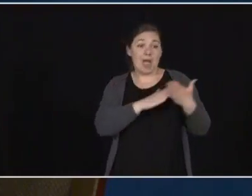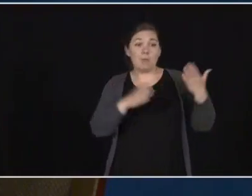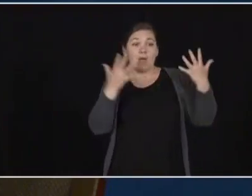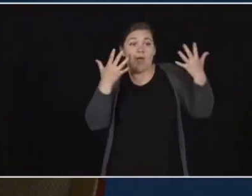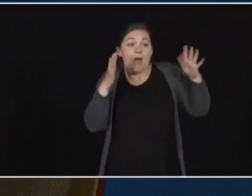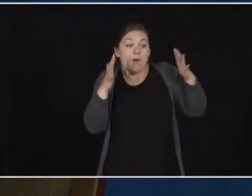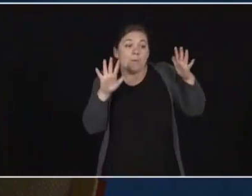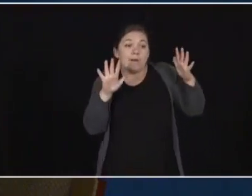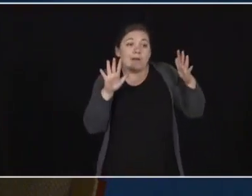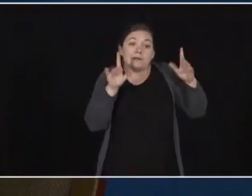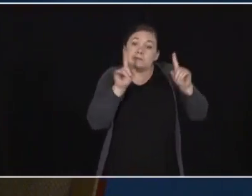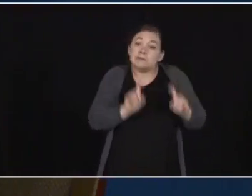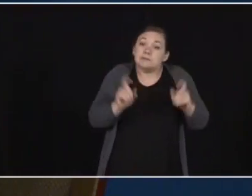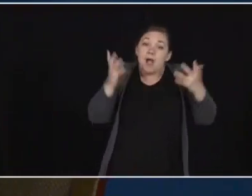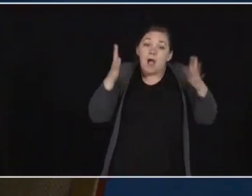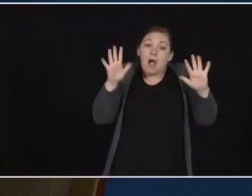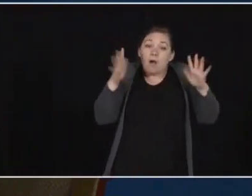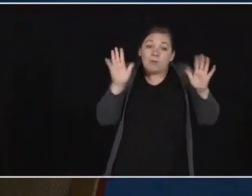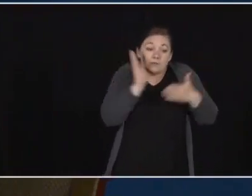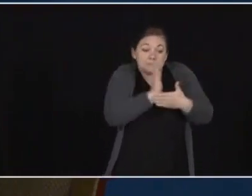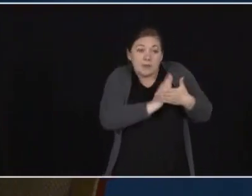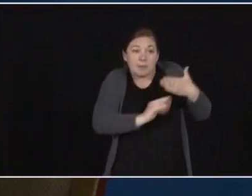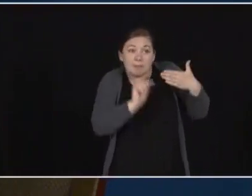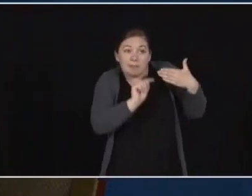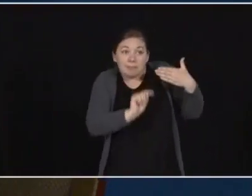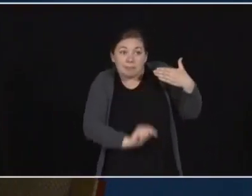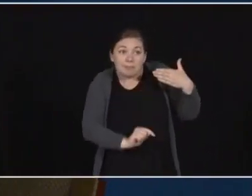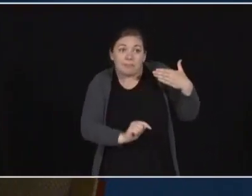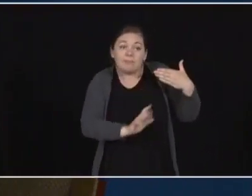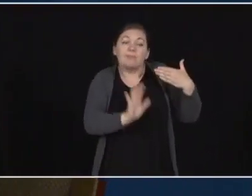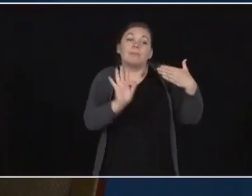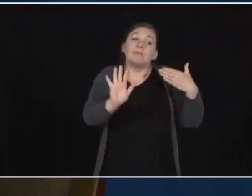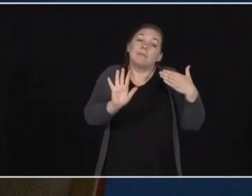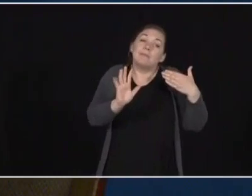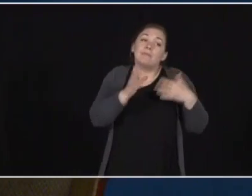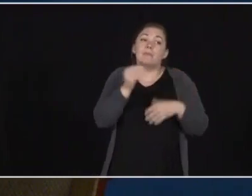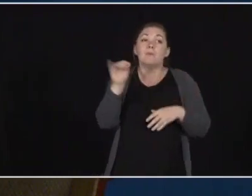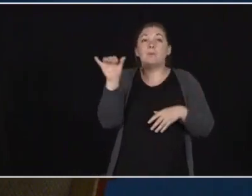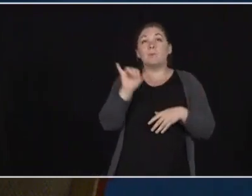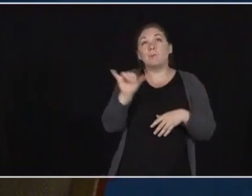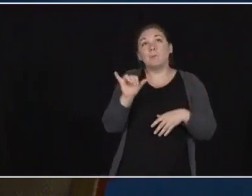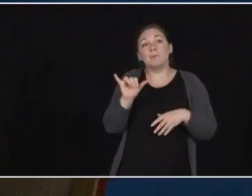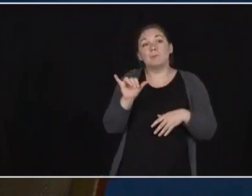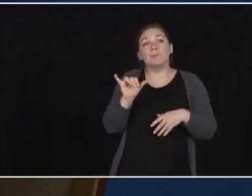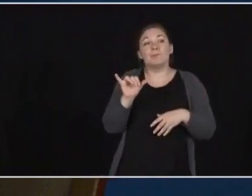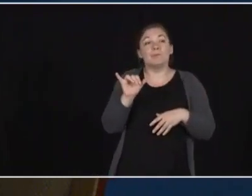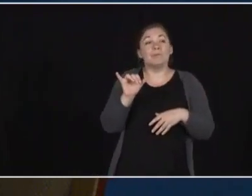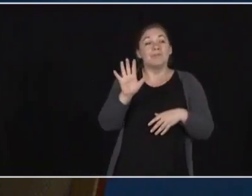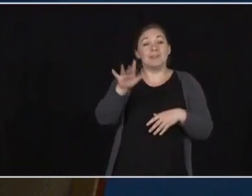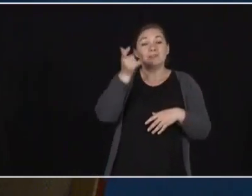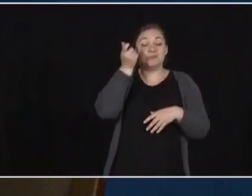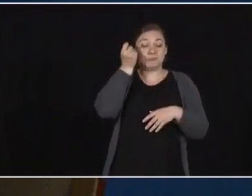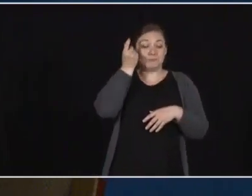Many of the folks that are in the gray, as mentioned there are couple of areas there being brought into a testing right now.